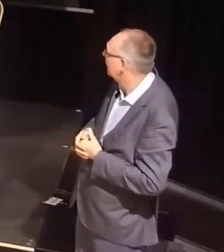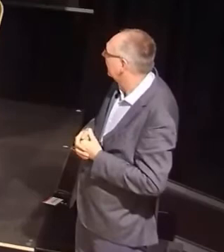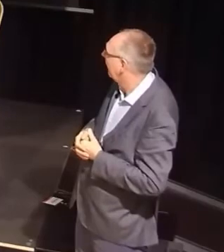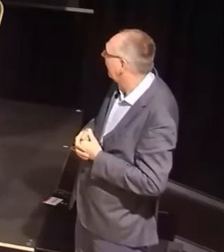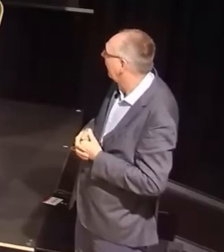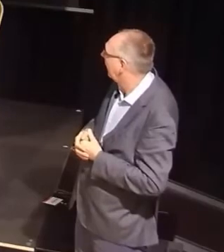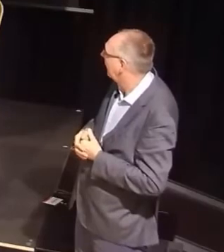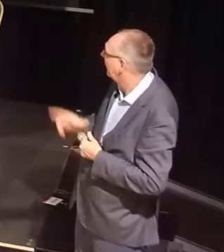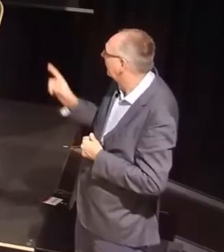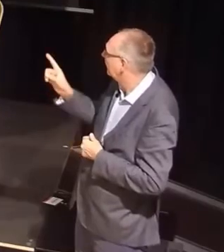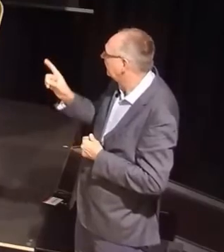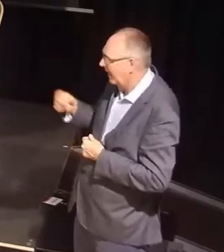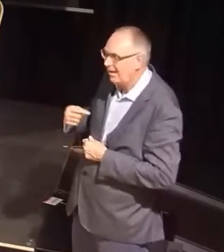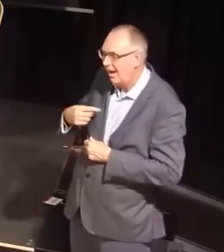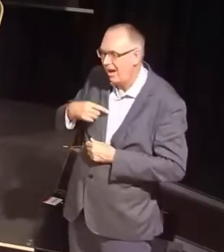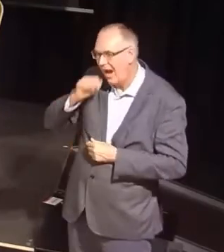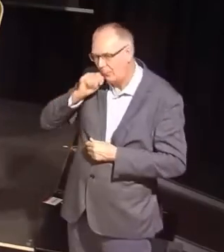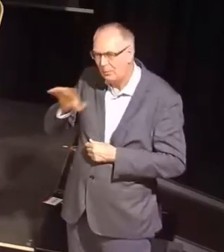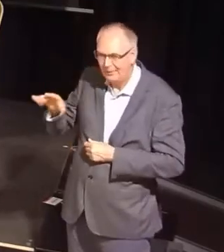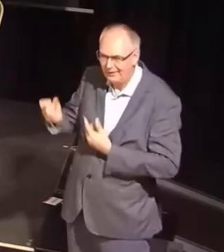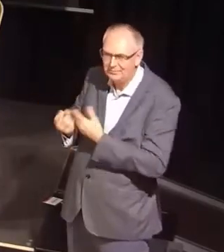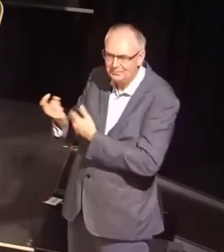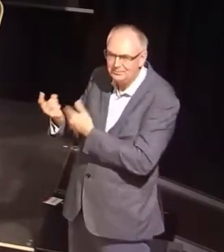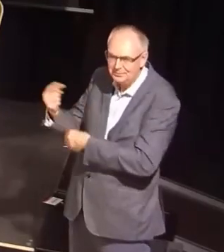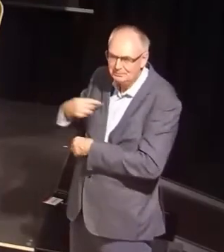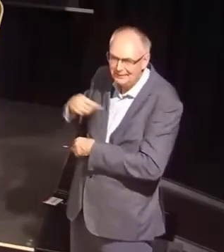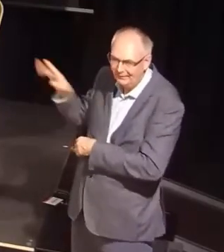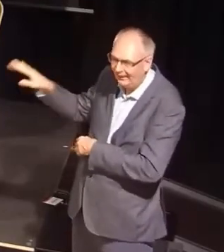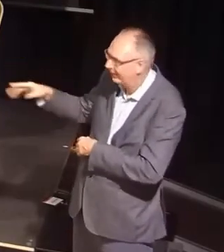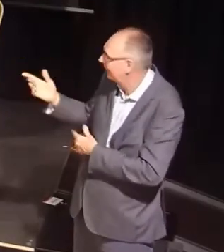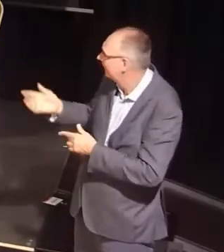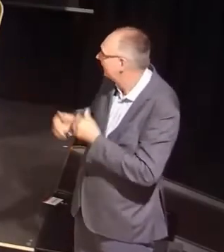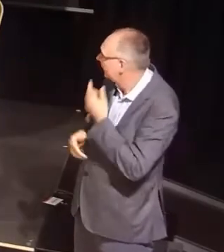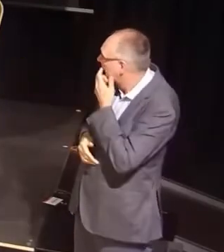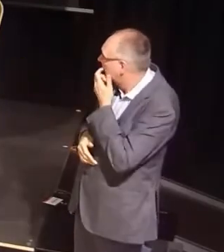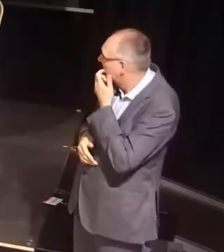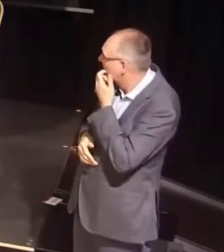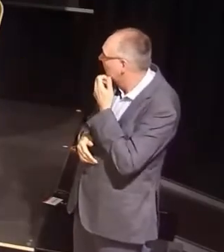on the screen fairly regularly. So, the design choices in this game